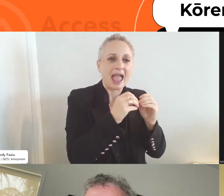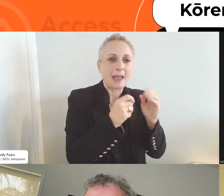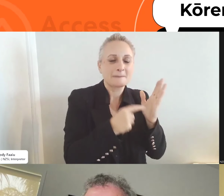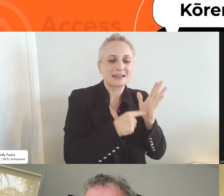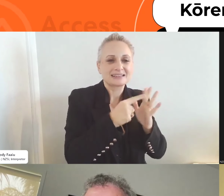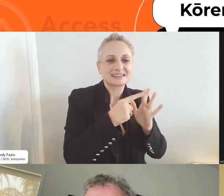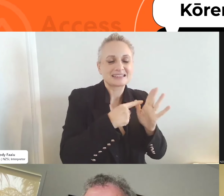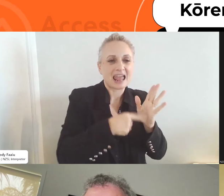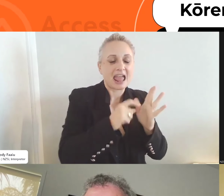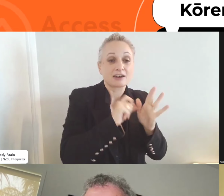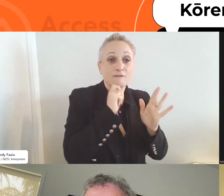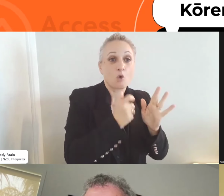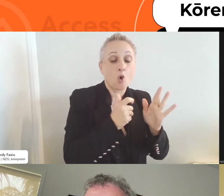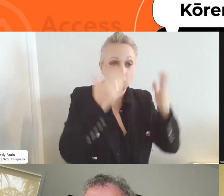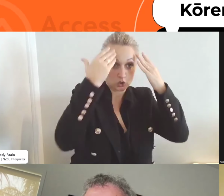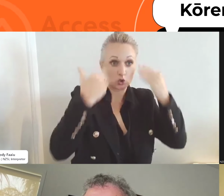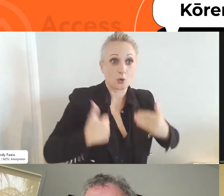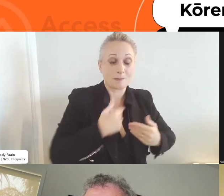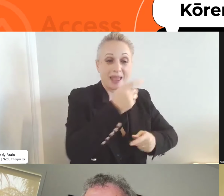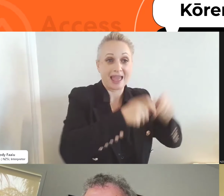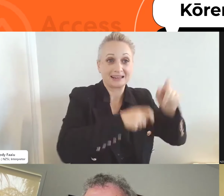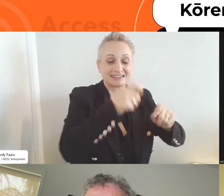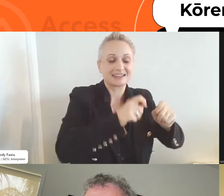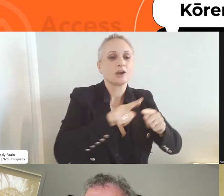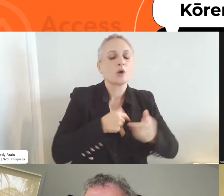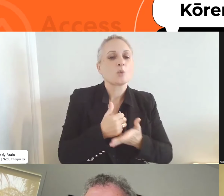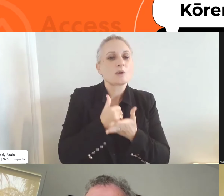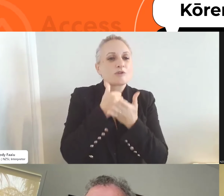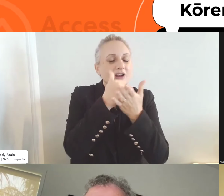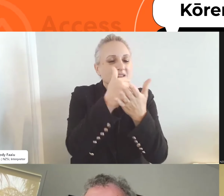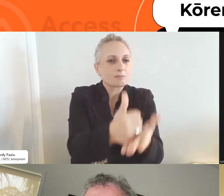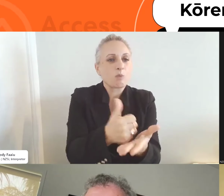for low and moderate households across the country. We've got about